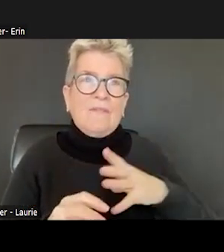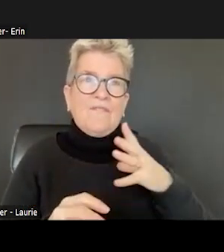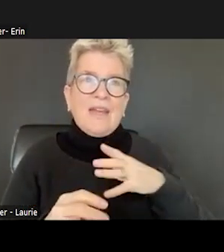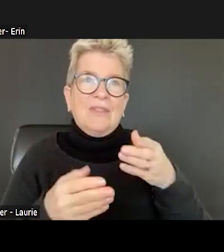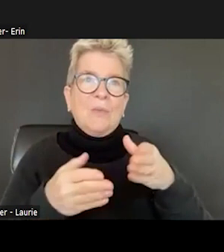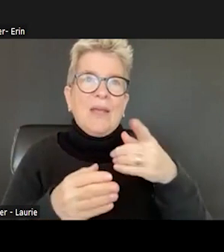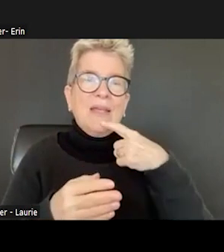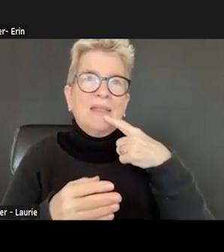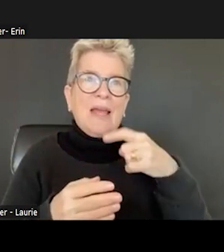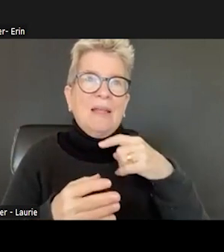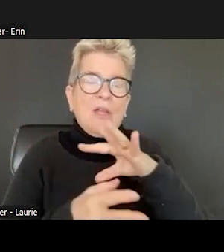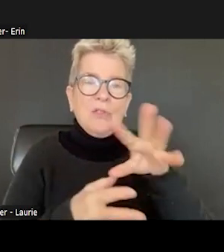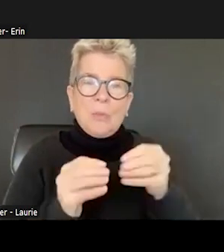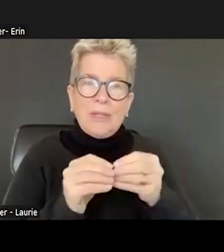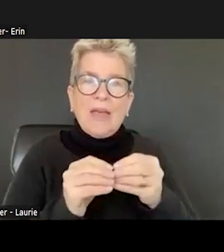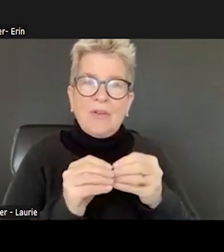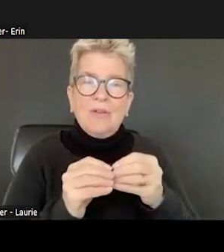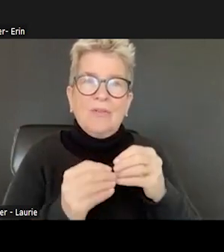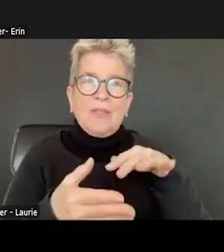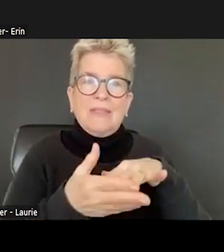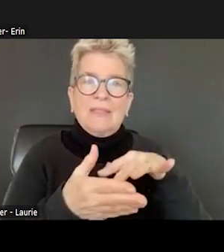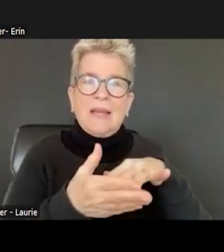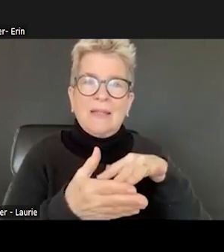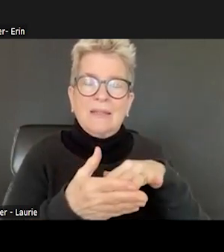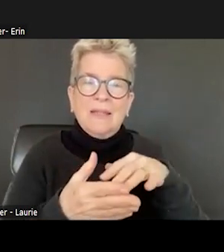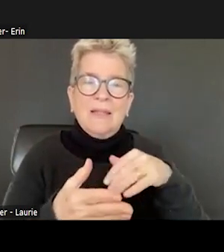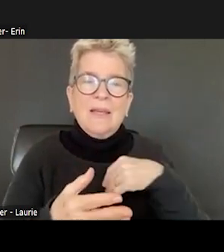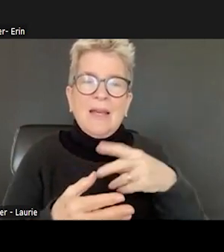studies together on something, and they look at all the experimental studies on